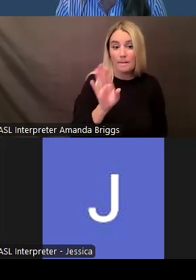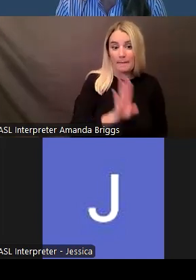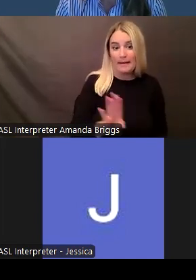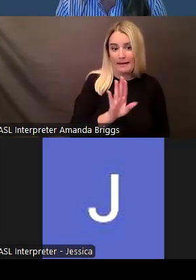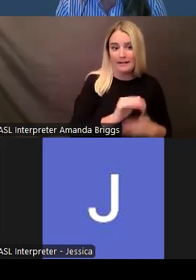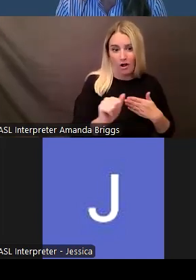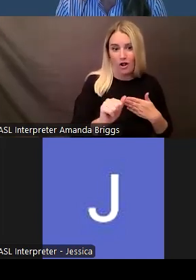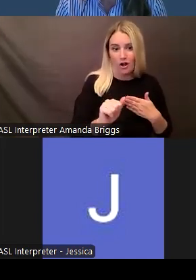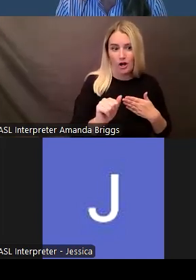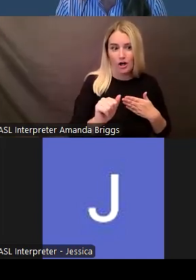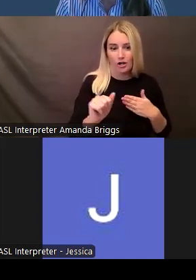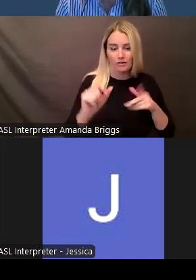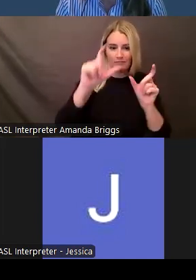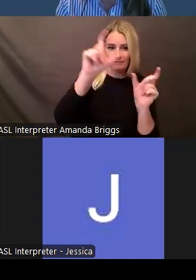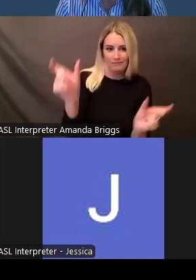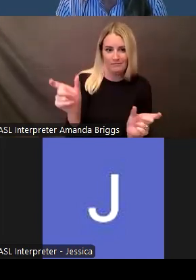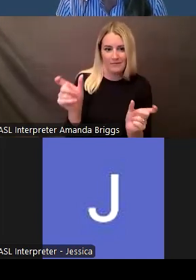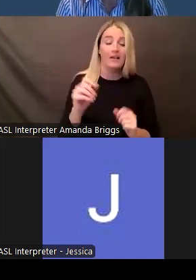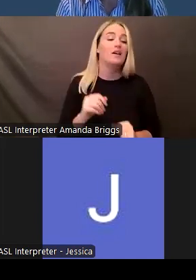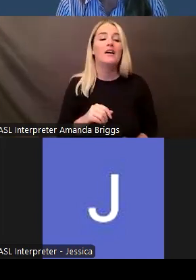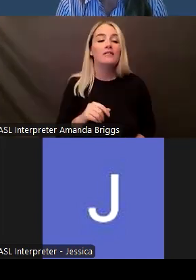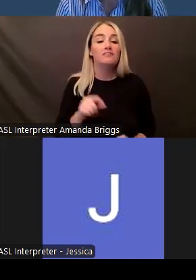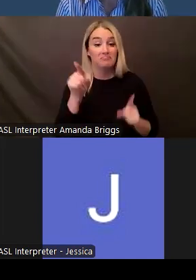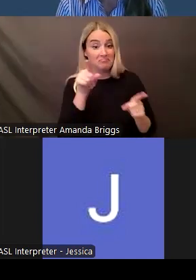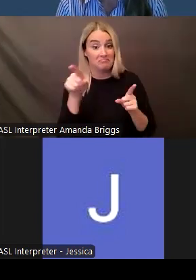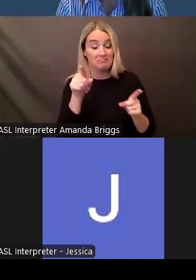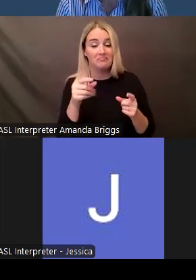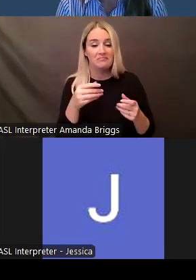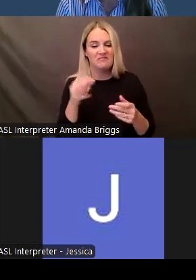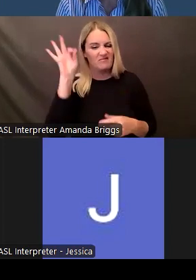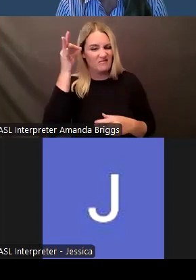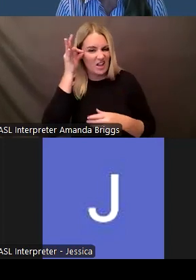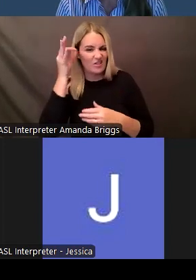So out of those federal funds, which are about a third of the state budget,